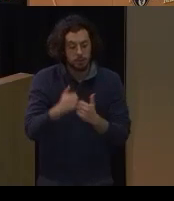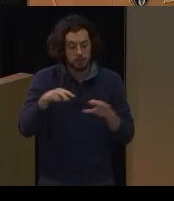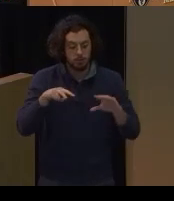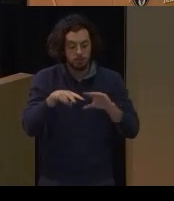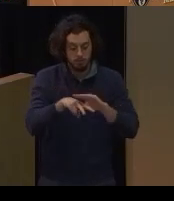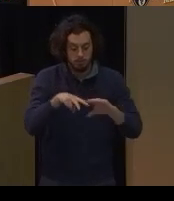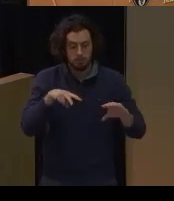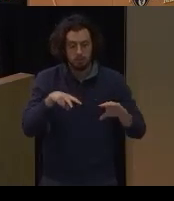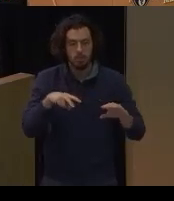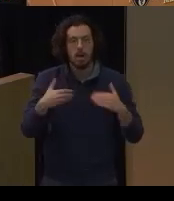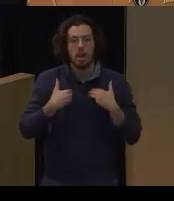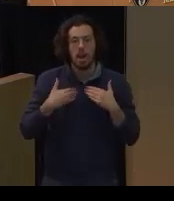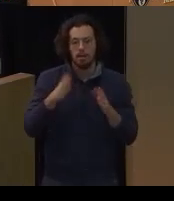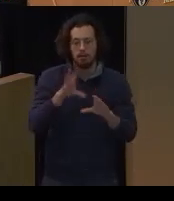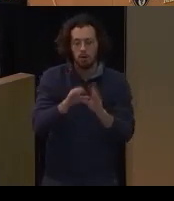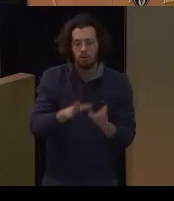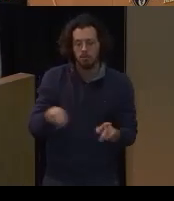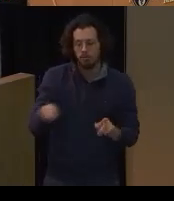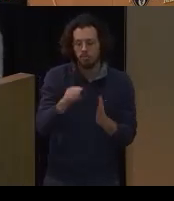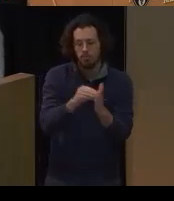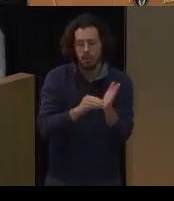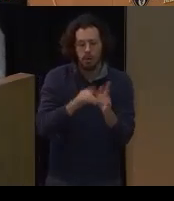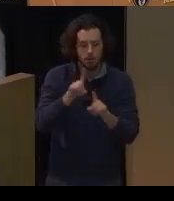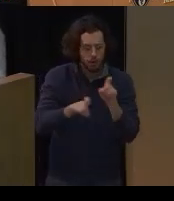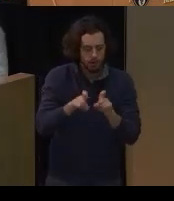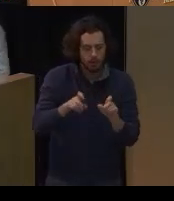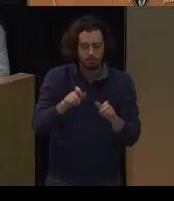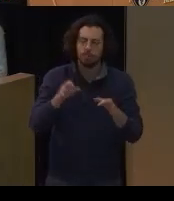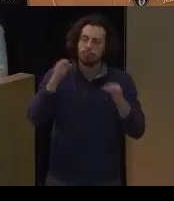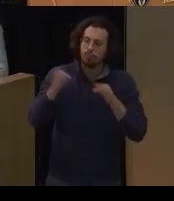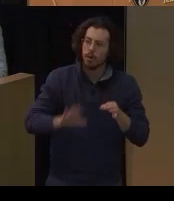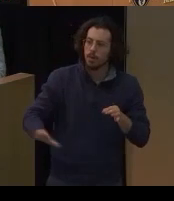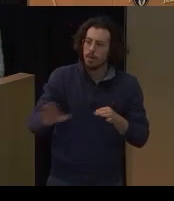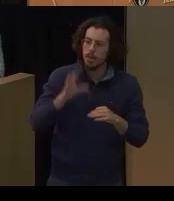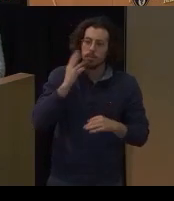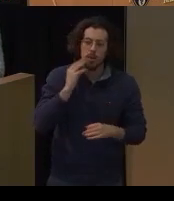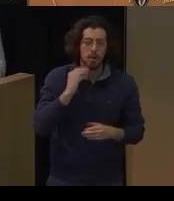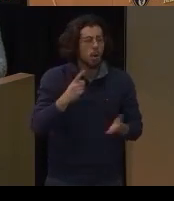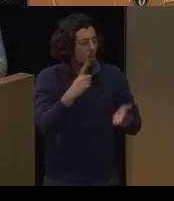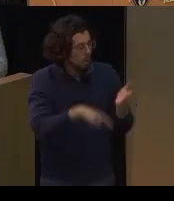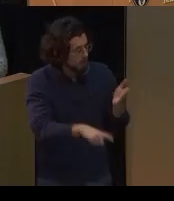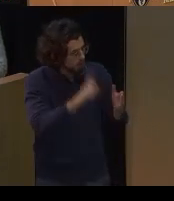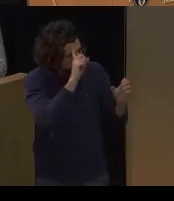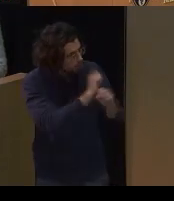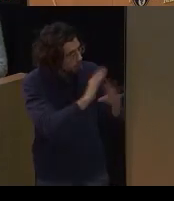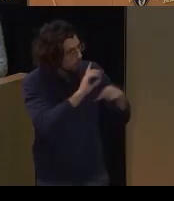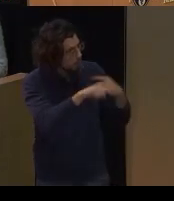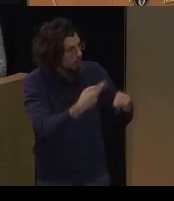complete a survey describing their experience which included telling us in as much detail as possible what were you thinking about when you were increasing the neural signal and what you